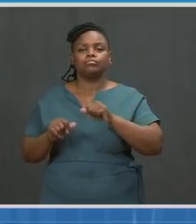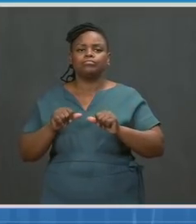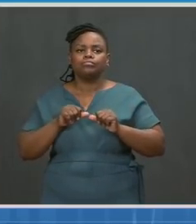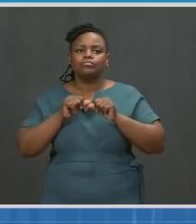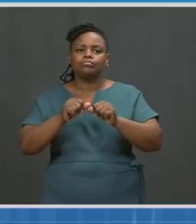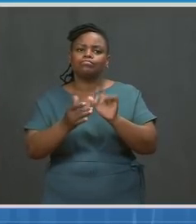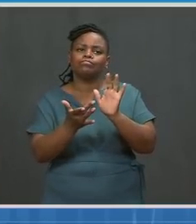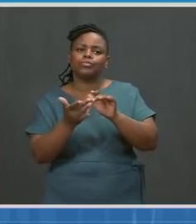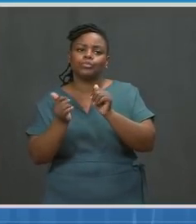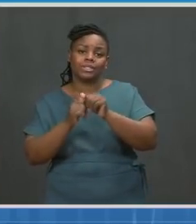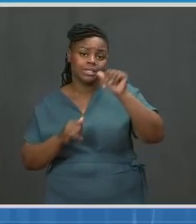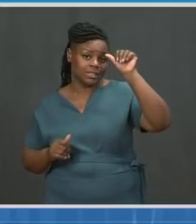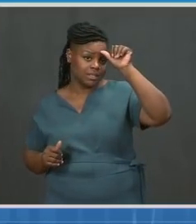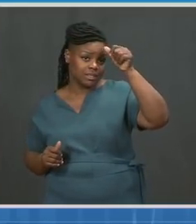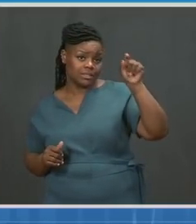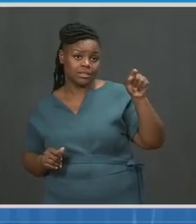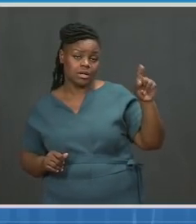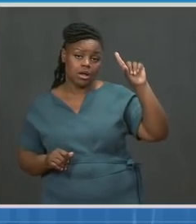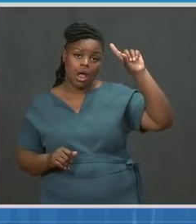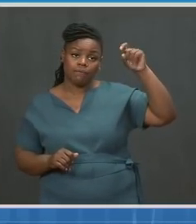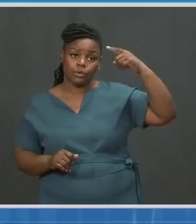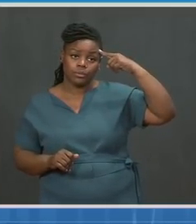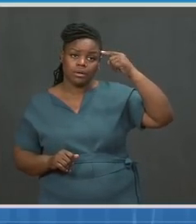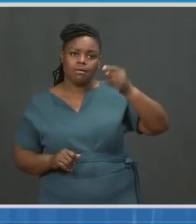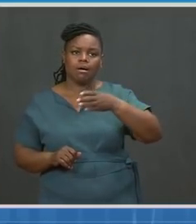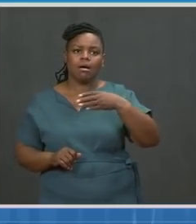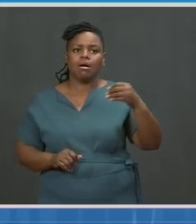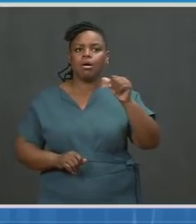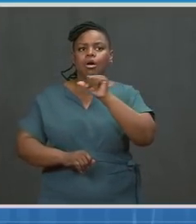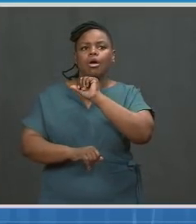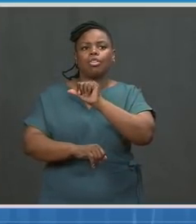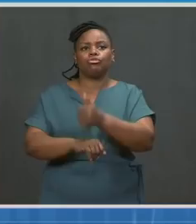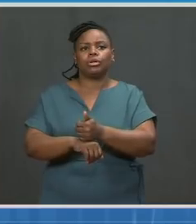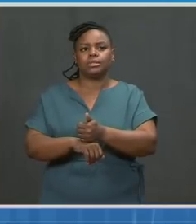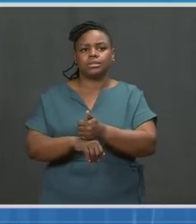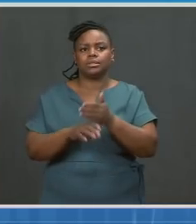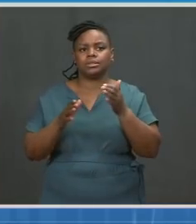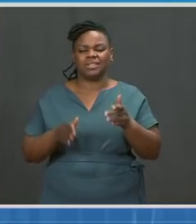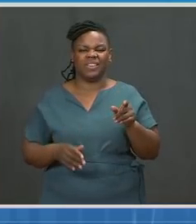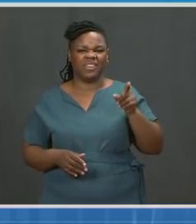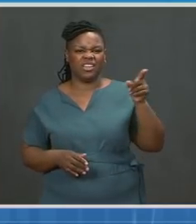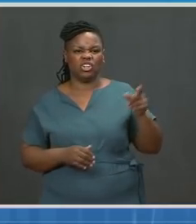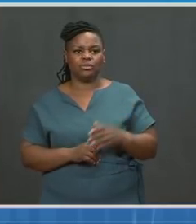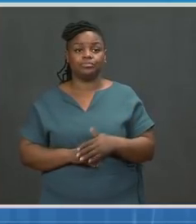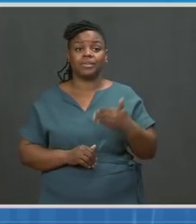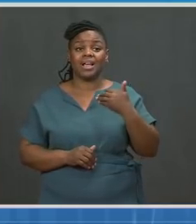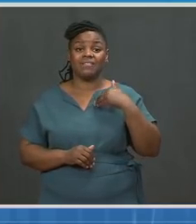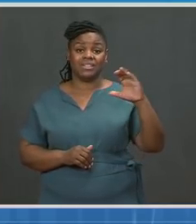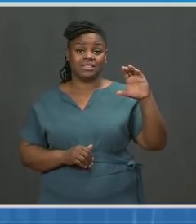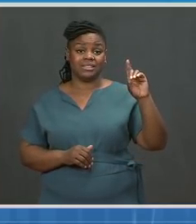and the Indian health authorities. As I think I mentioned earlier, we have a CDC team that's headed over to India